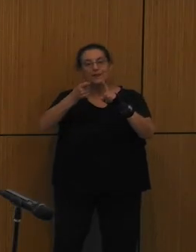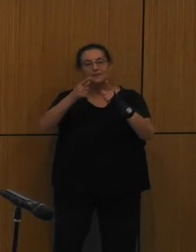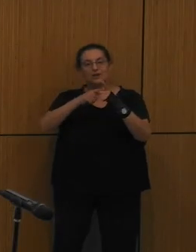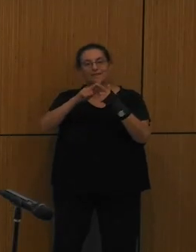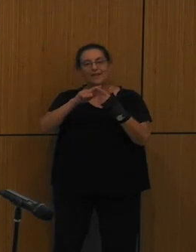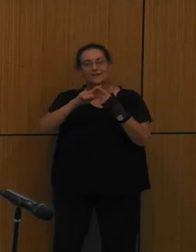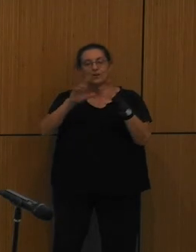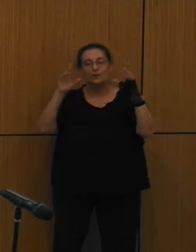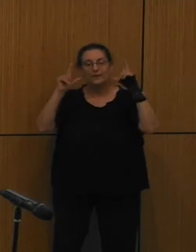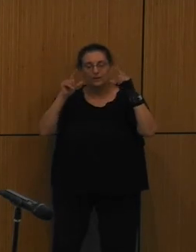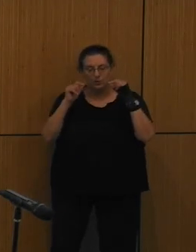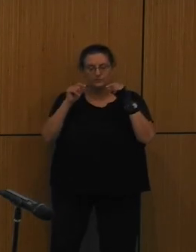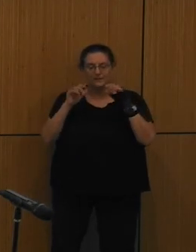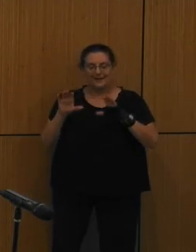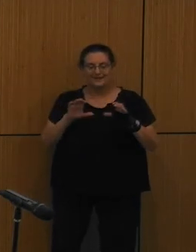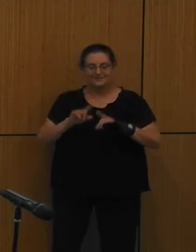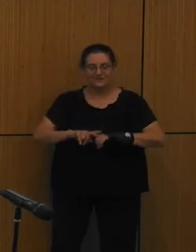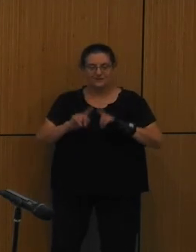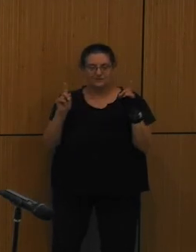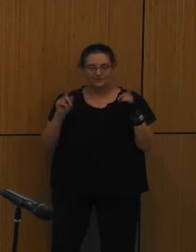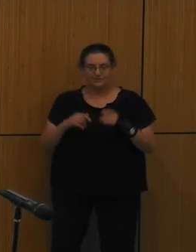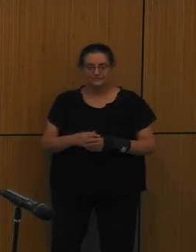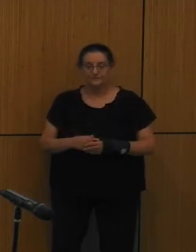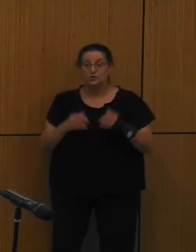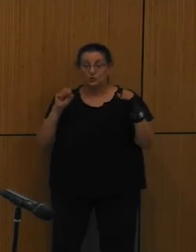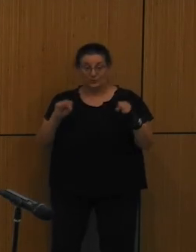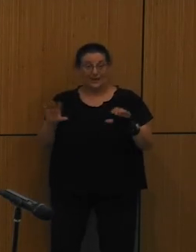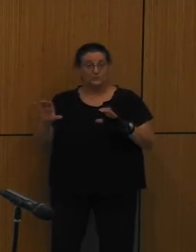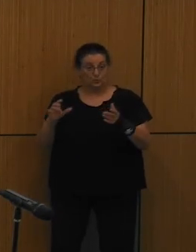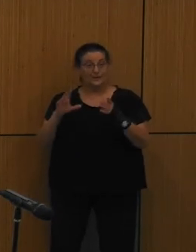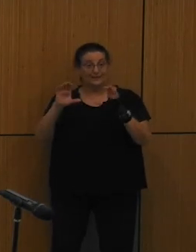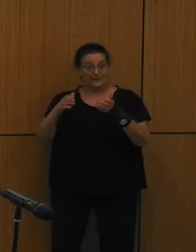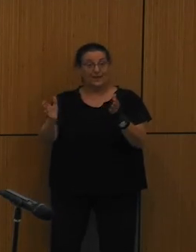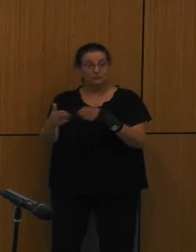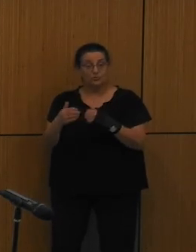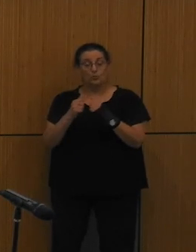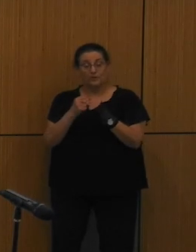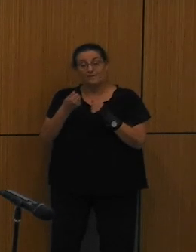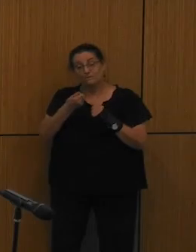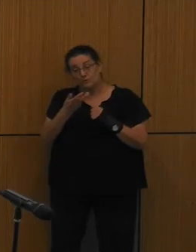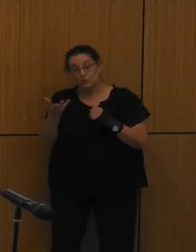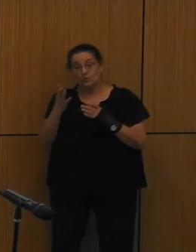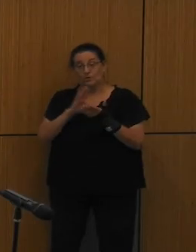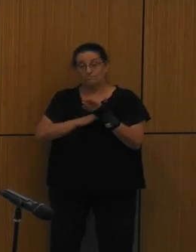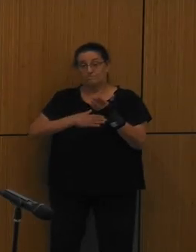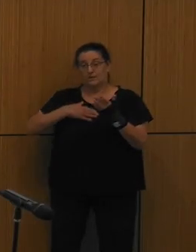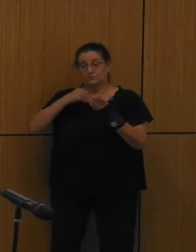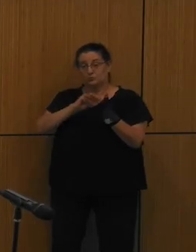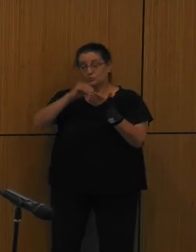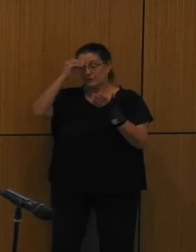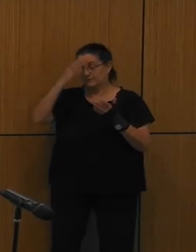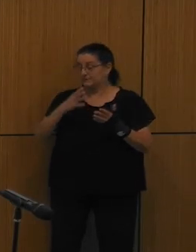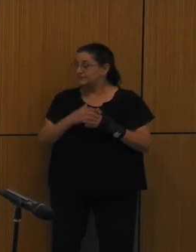What I love about EEG is you can do it right there in the classroom. Here's a couple of my students, applying electrodes to each other. Right.